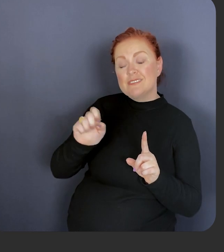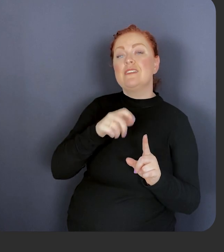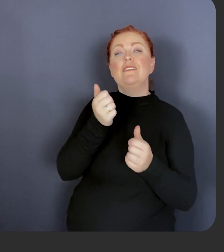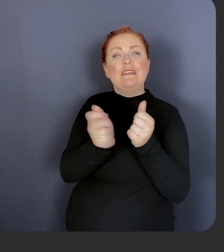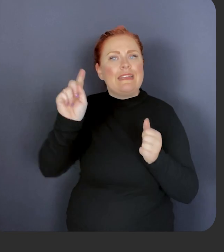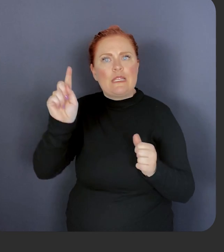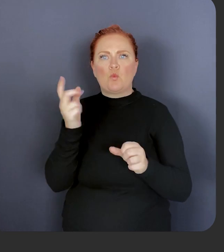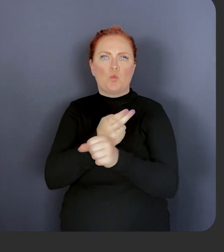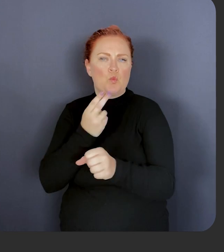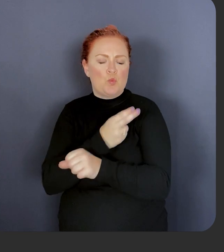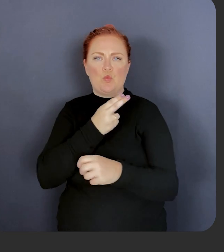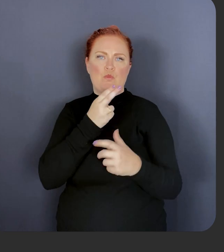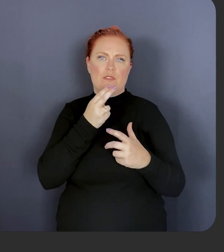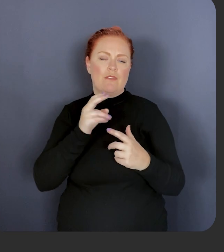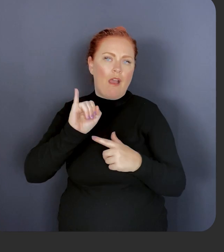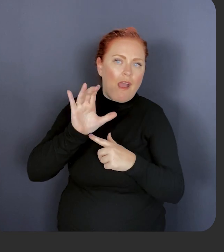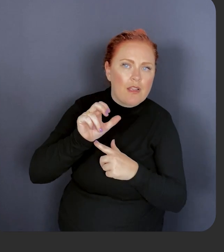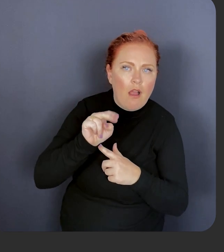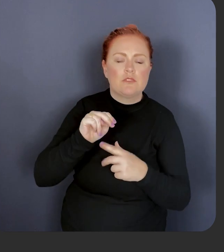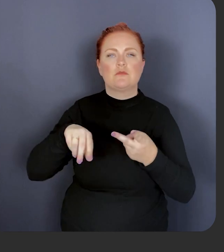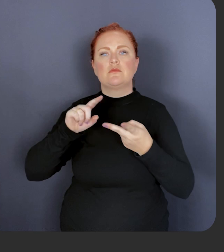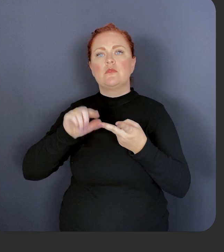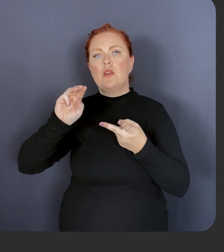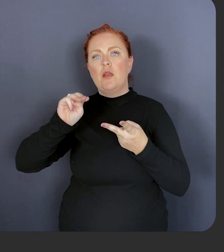to use icons or things that are using material